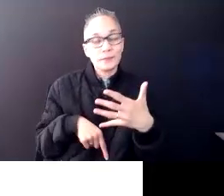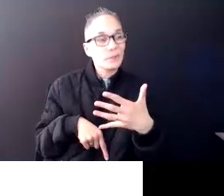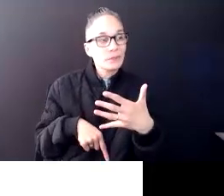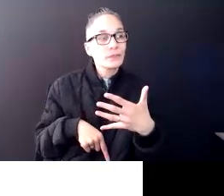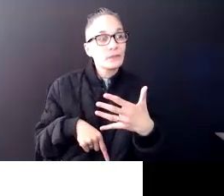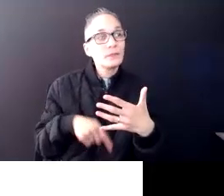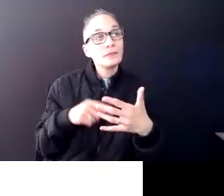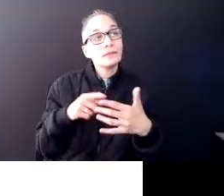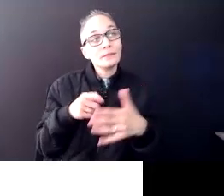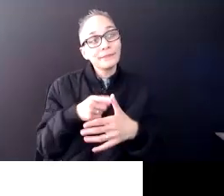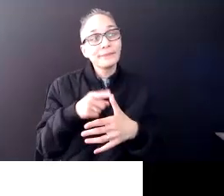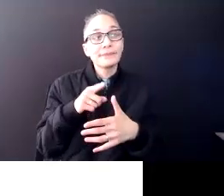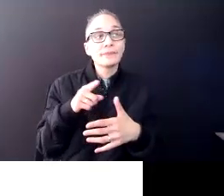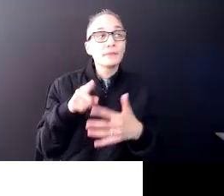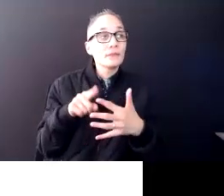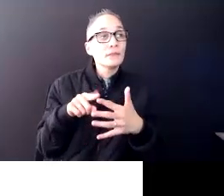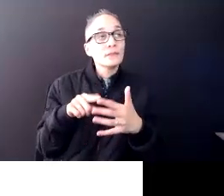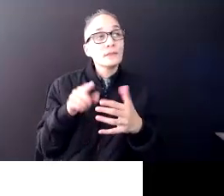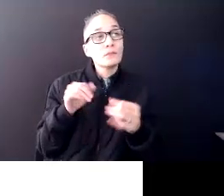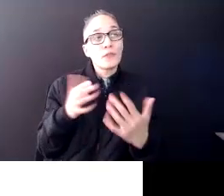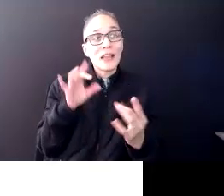Assessing or providing feedback on a student's coursework.